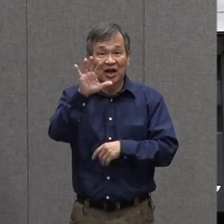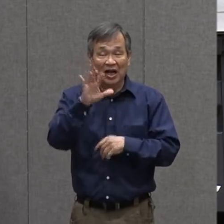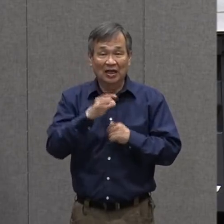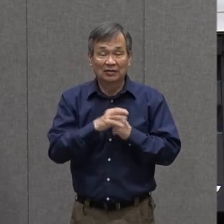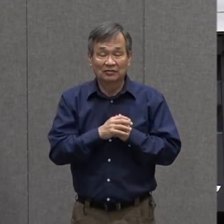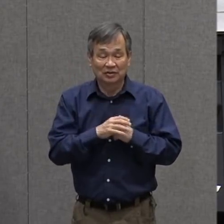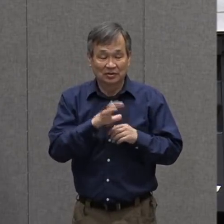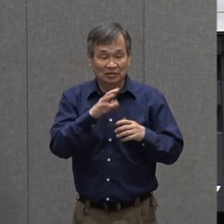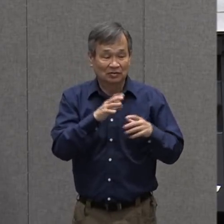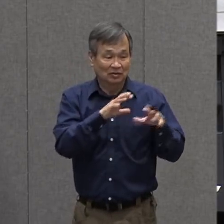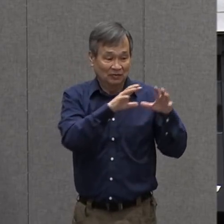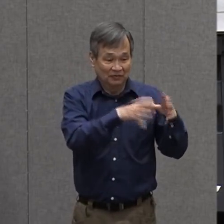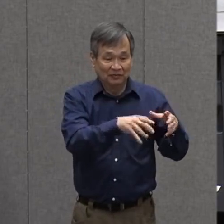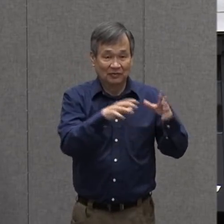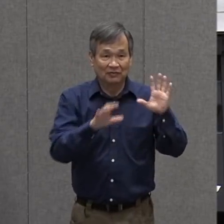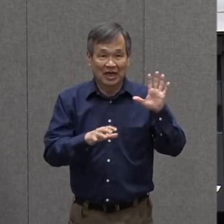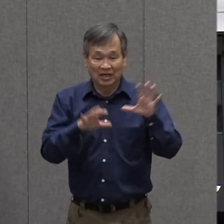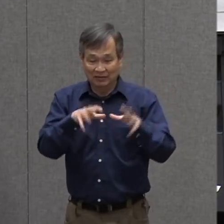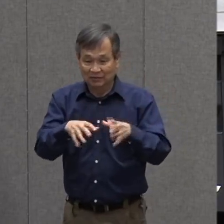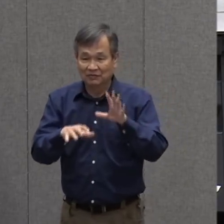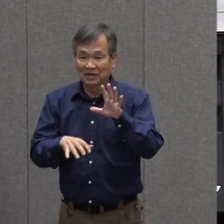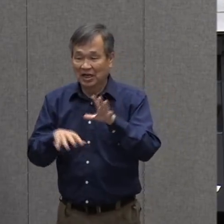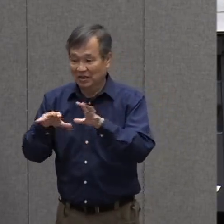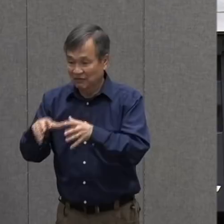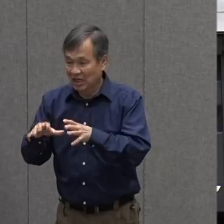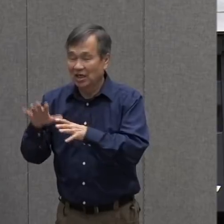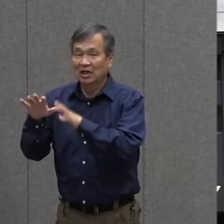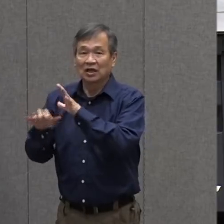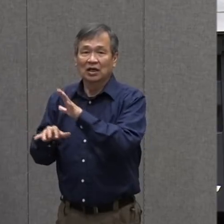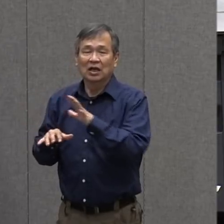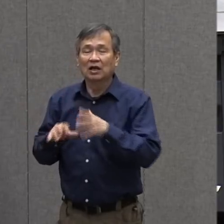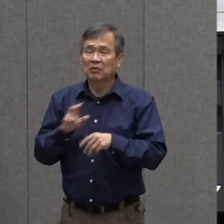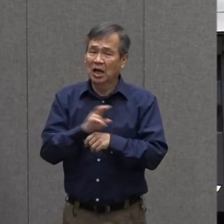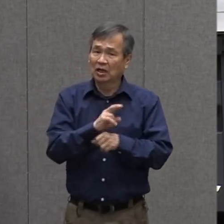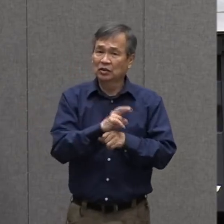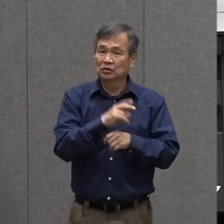'Cause I was actually skip counting by two's earlier but I'm gonna go ahead and count by one.